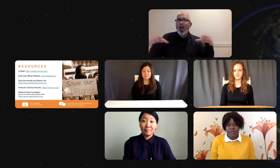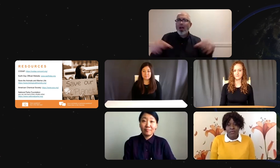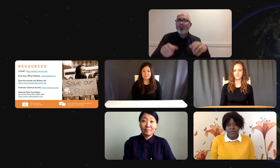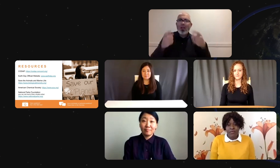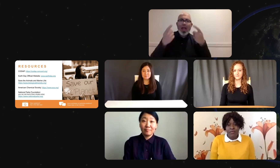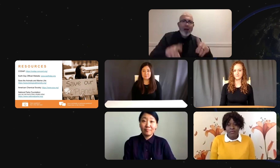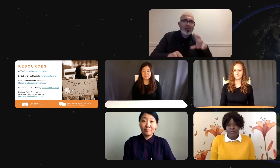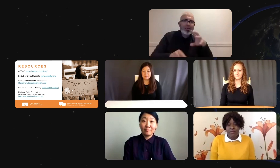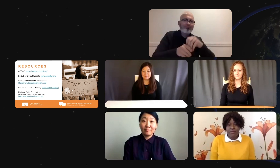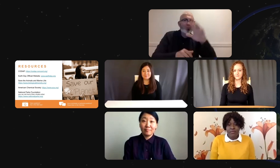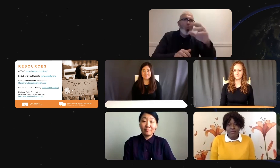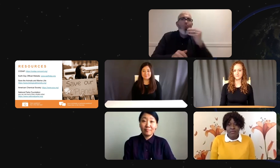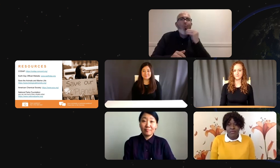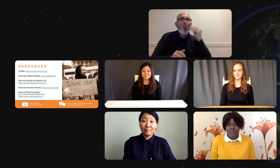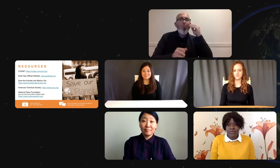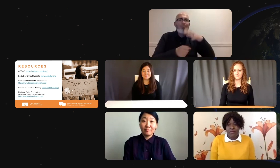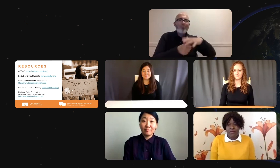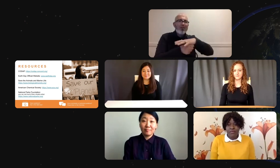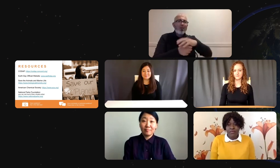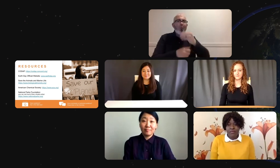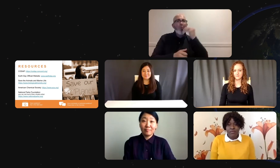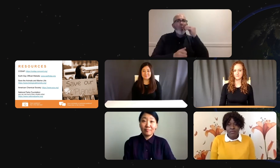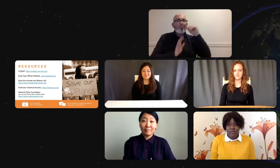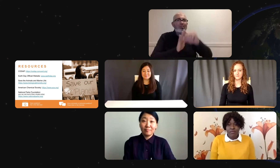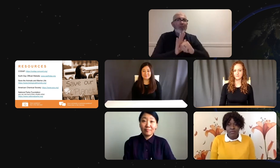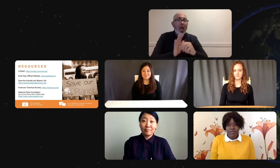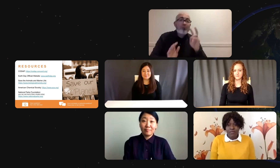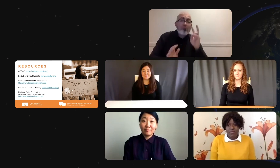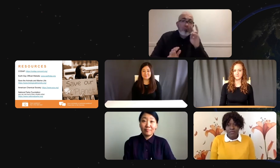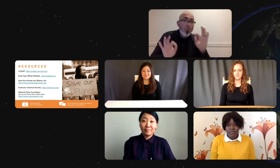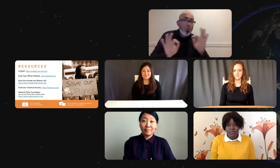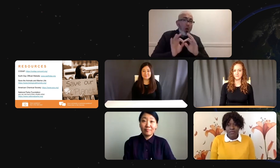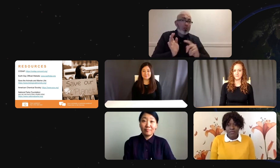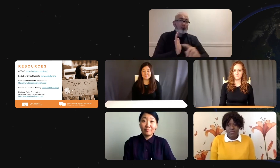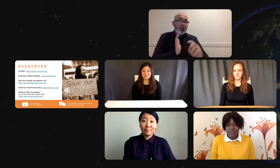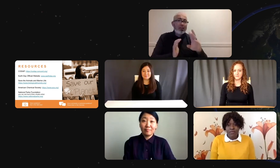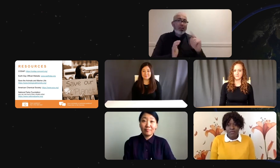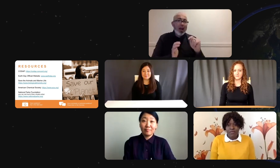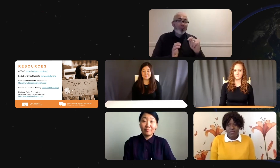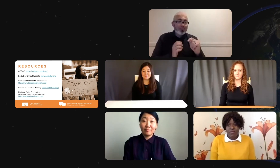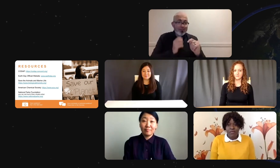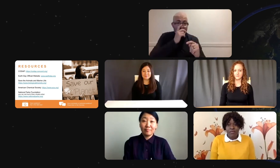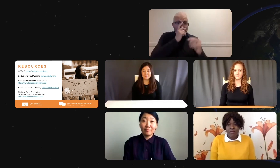See if there is local activity happening near you.